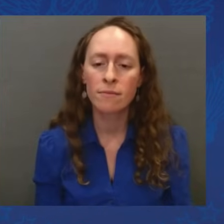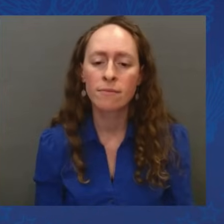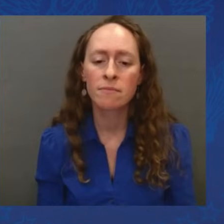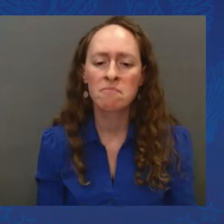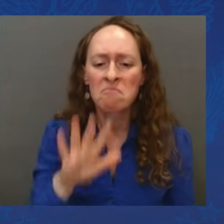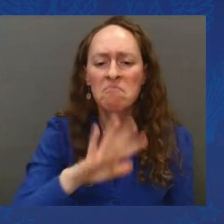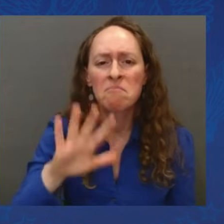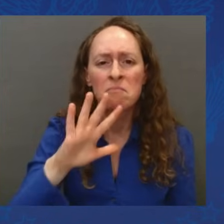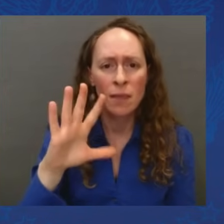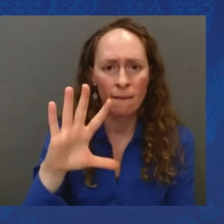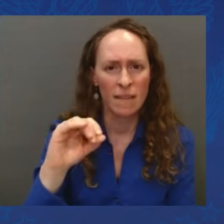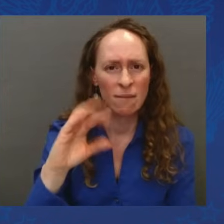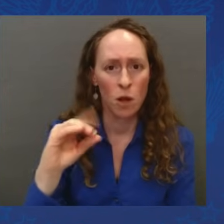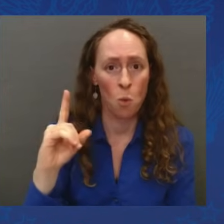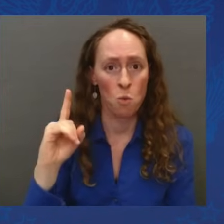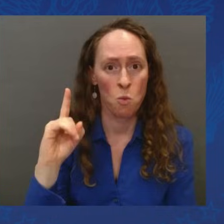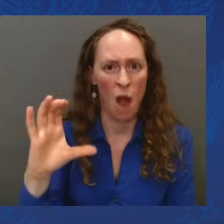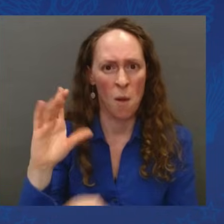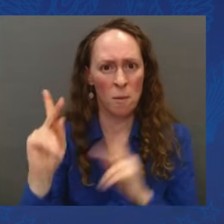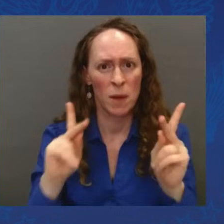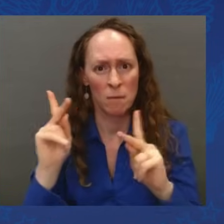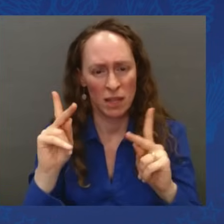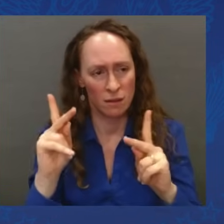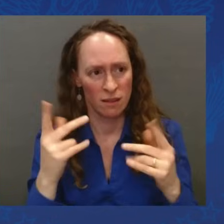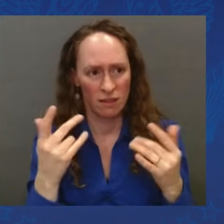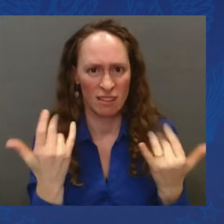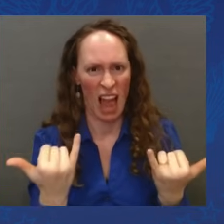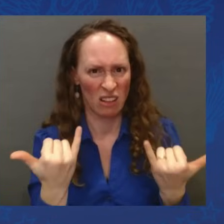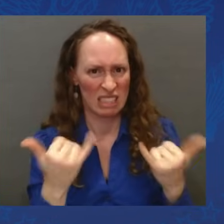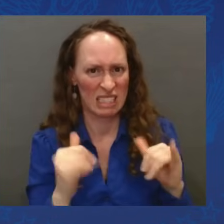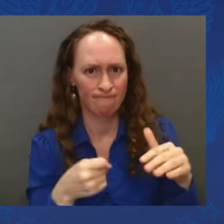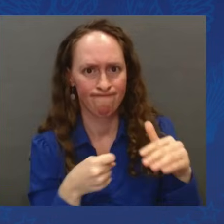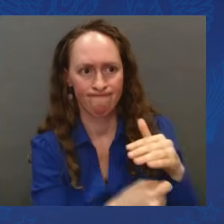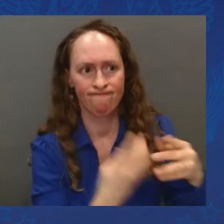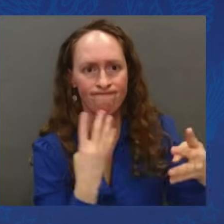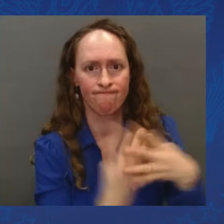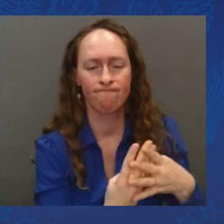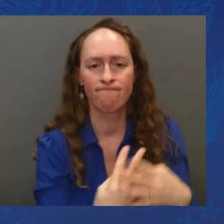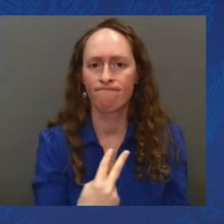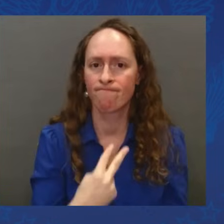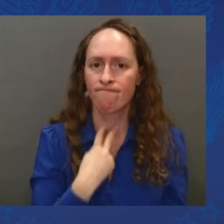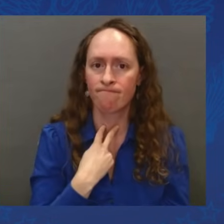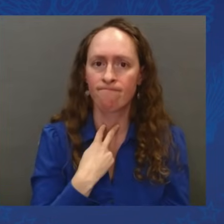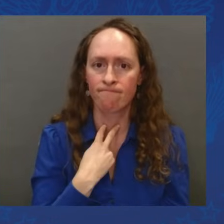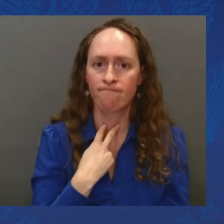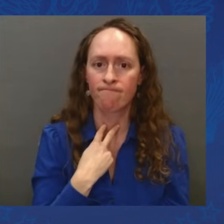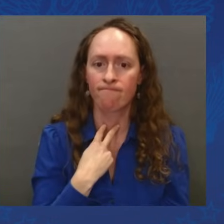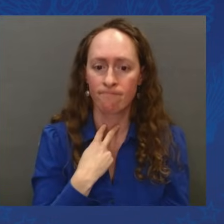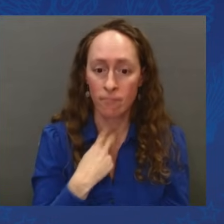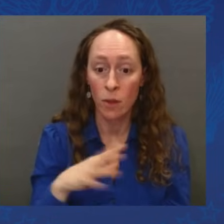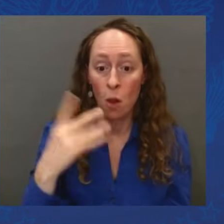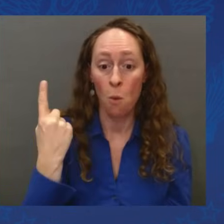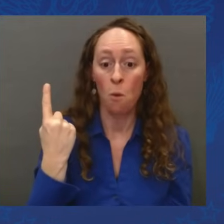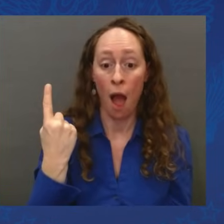The Press: And, sir, one is a three-year-old American child. The President: You're darn right it is. That's why I'm not going to stop till we get her.